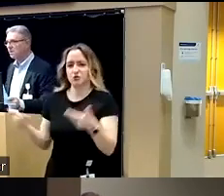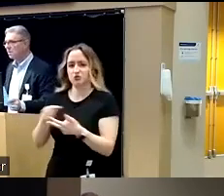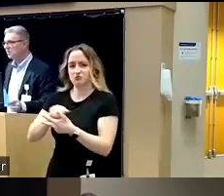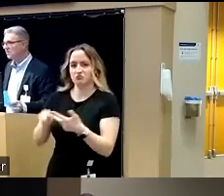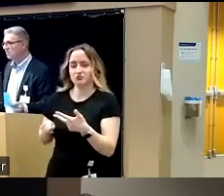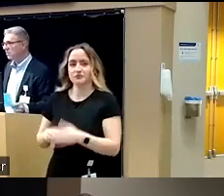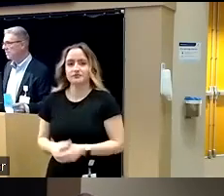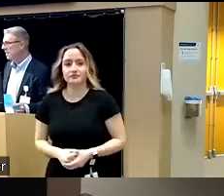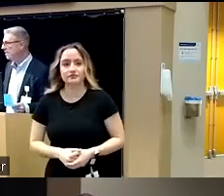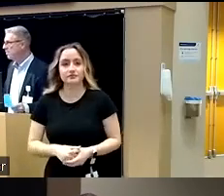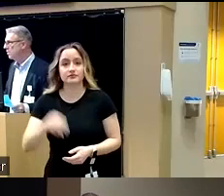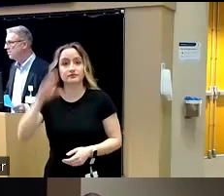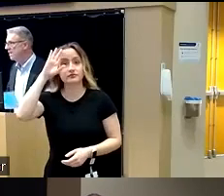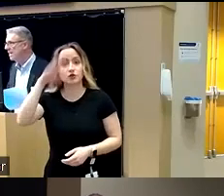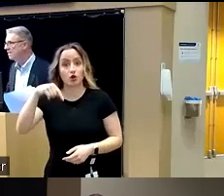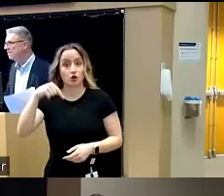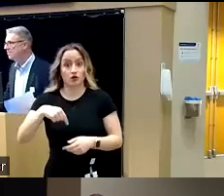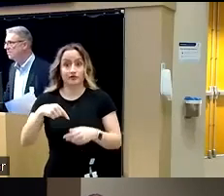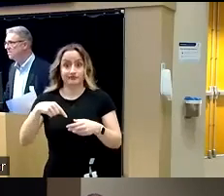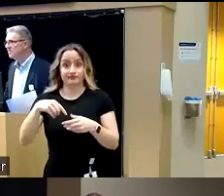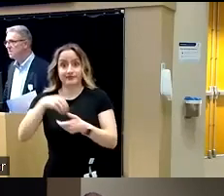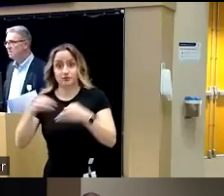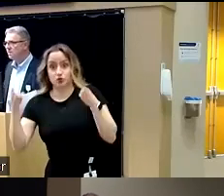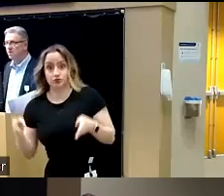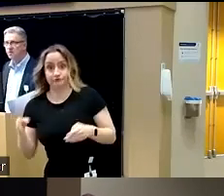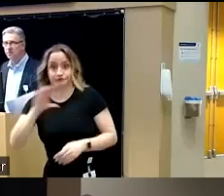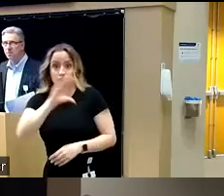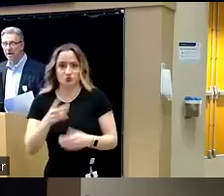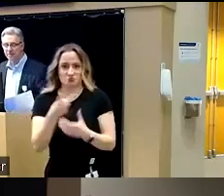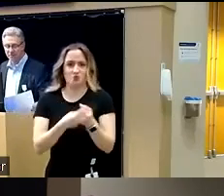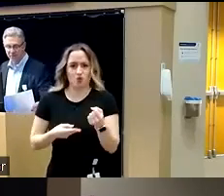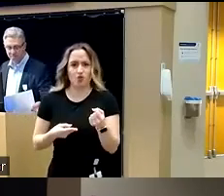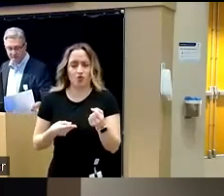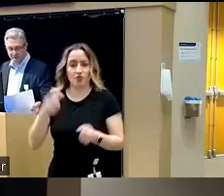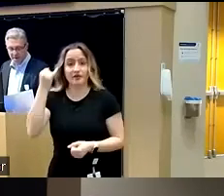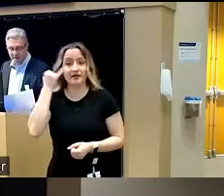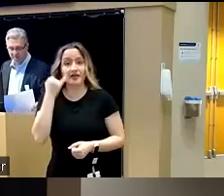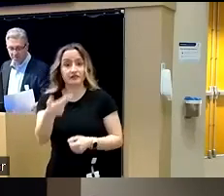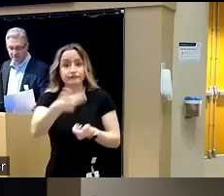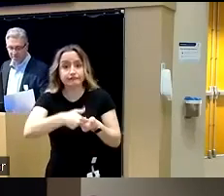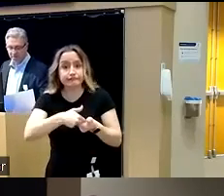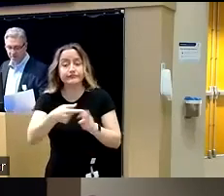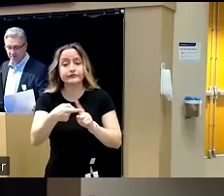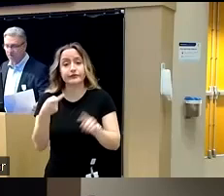knows this is both attended in person and in Zoom for those of you who are on Zoom please know that